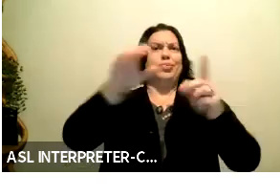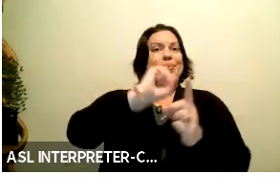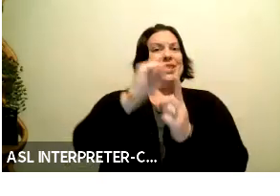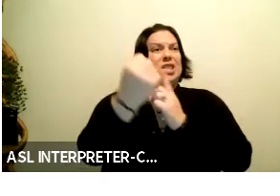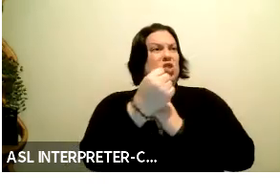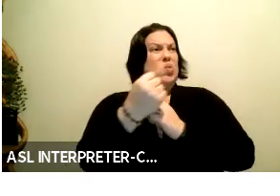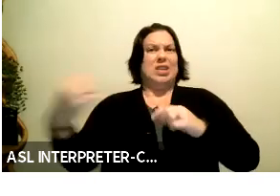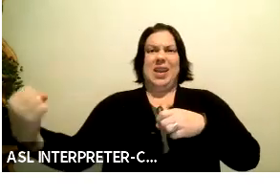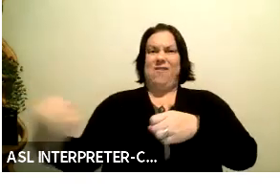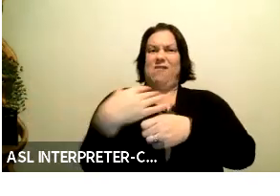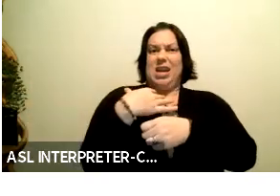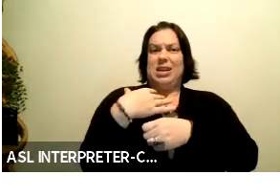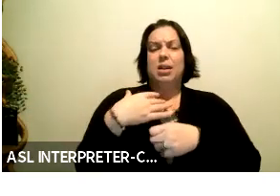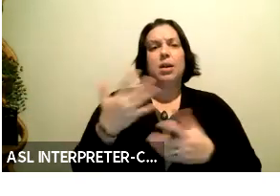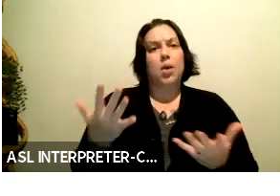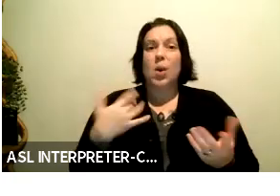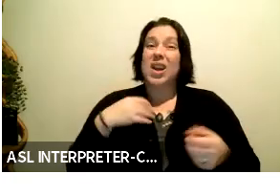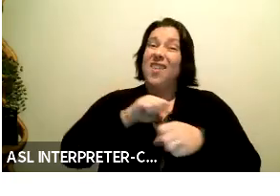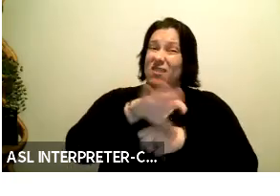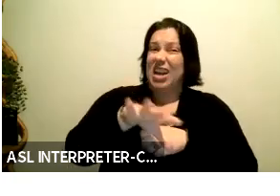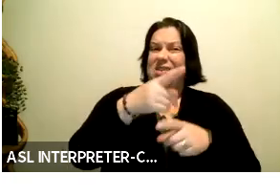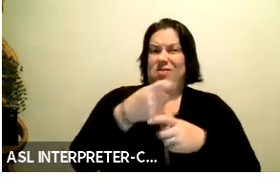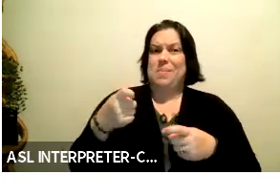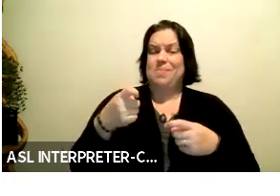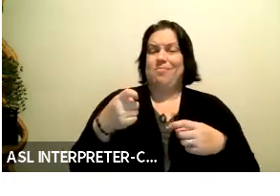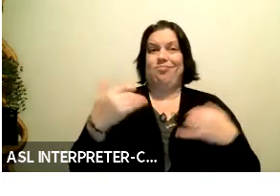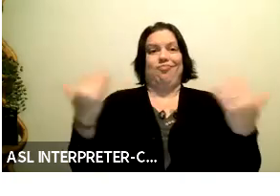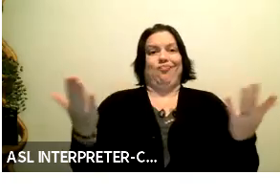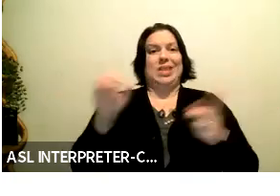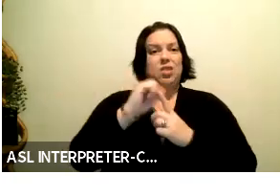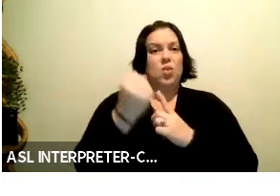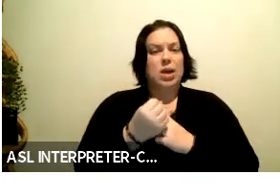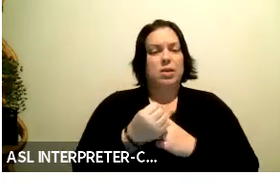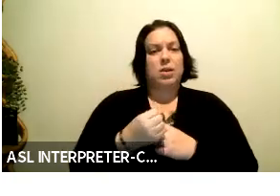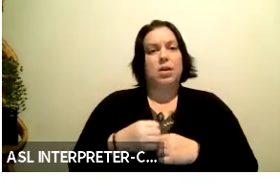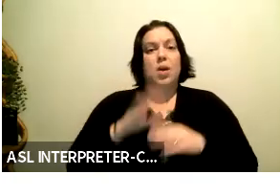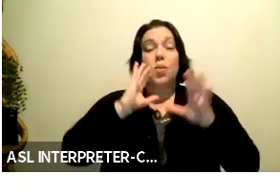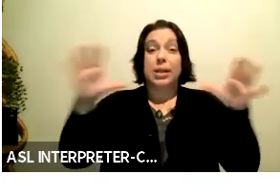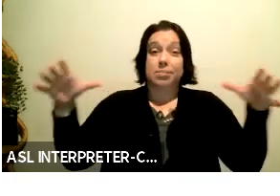emergency in our communities. Collectively and individually, because of how this disaster